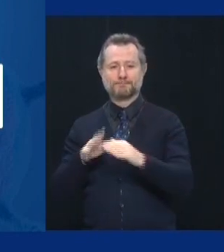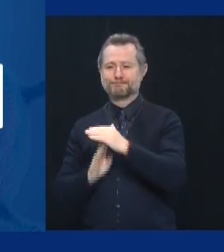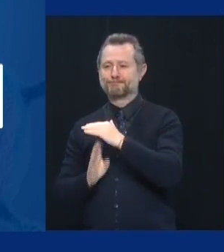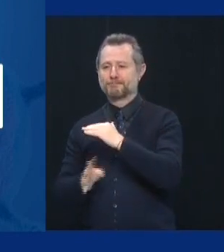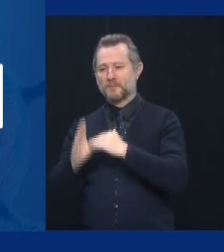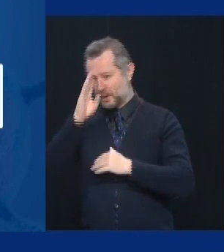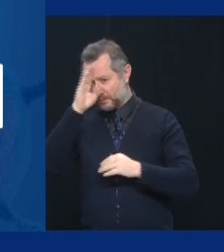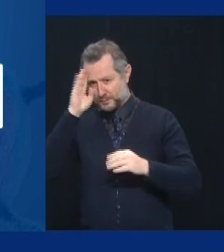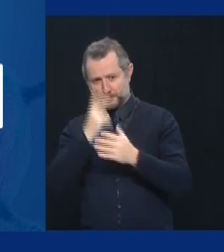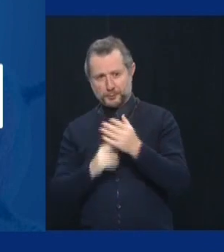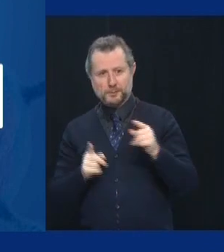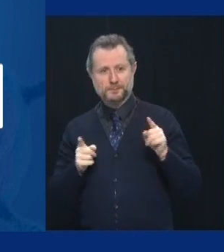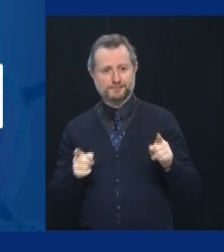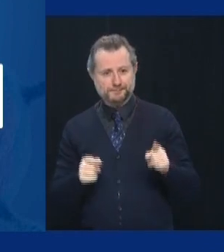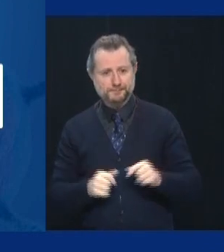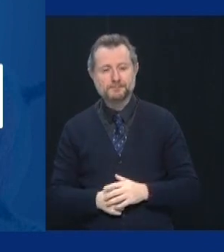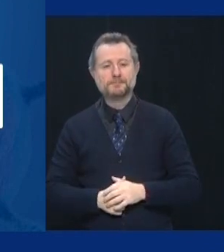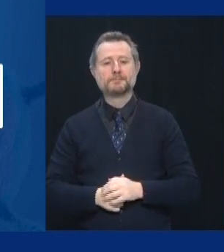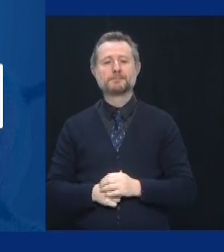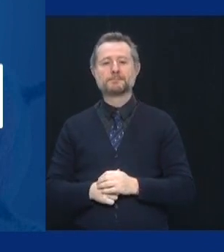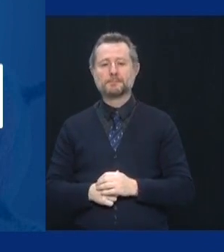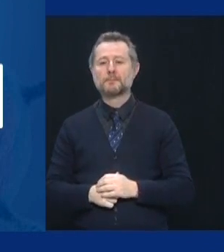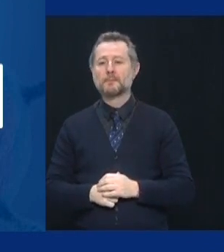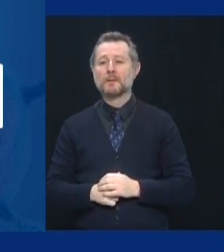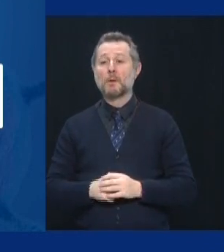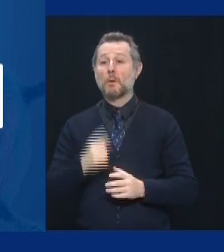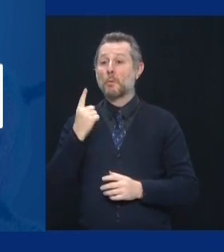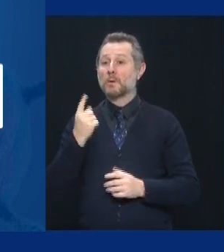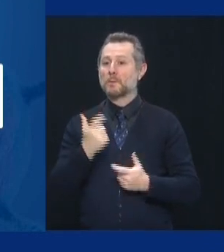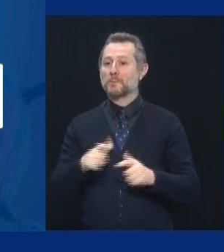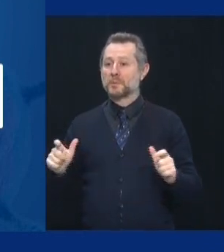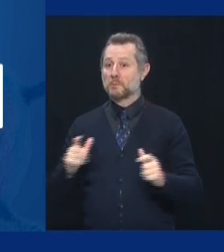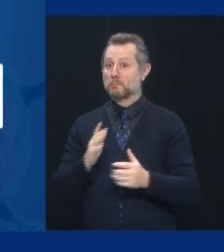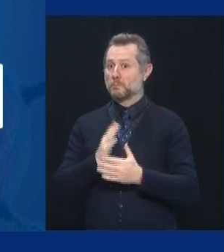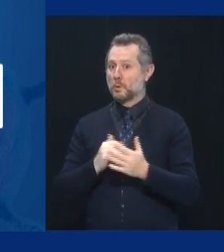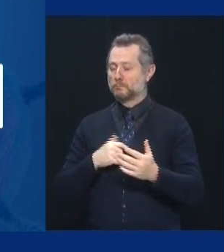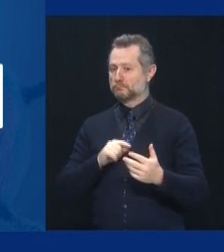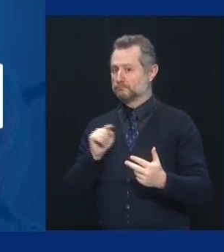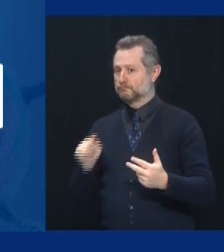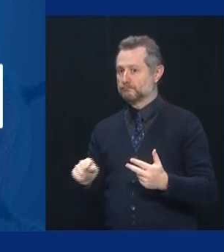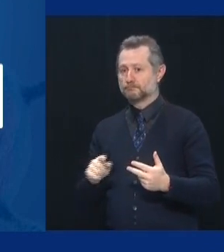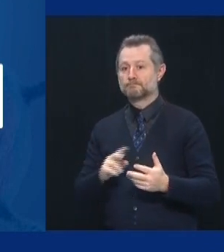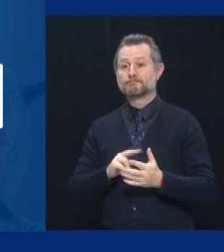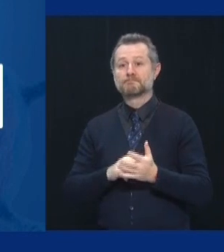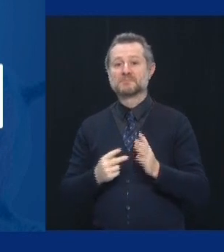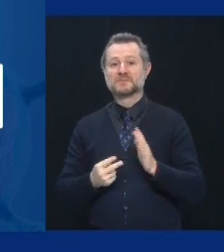FINGER LAKES HAS, AGAIN, WITH THE 4+?MAHOKE HAS THE HIGHEST PERCENTAGE OF PEOPLE